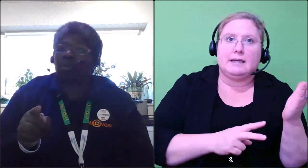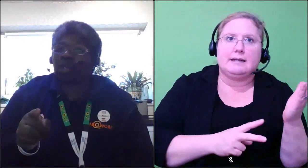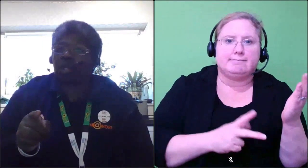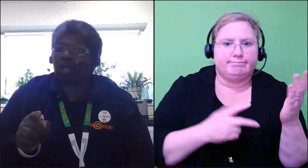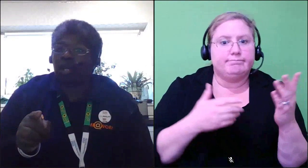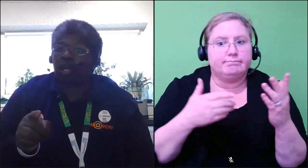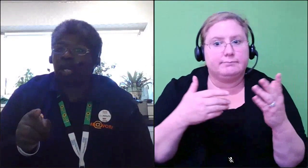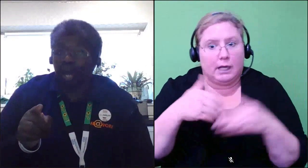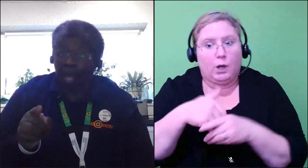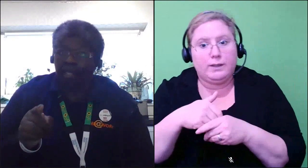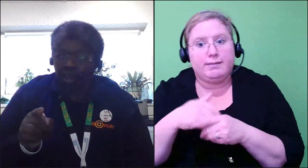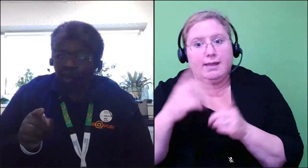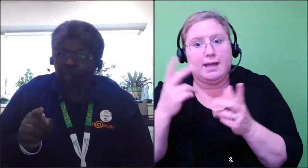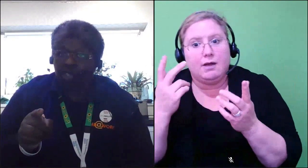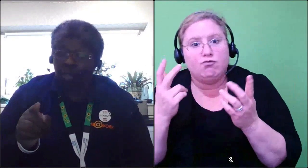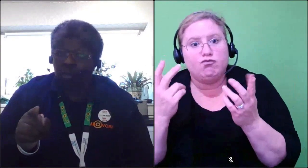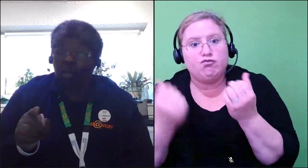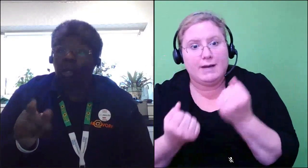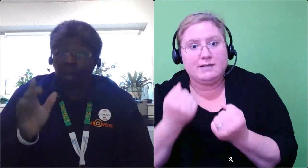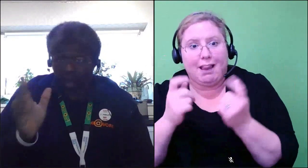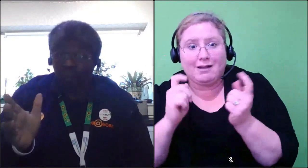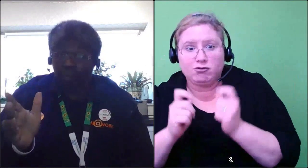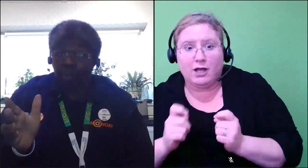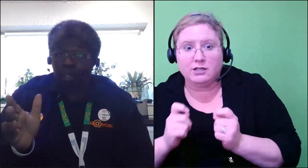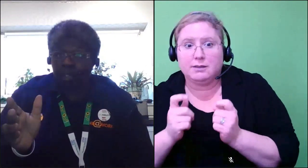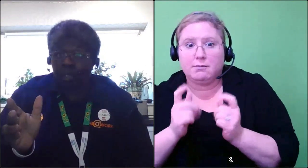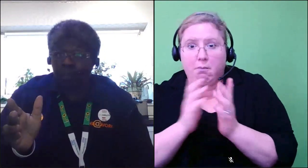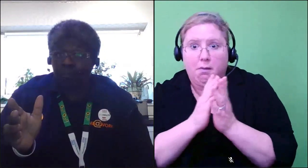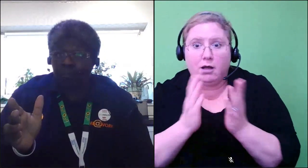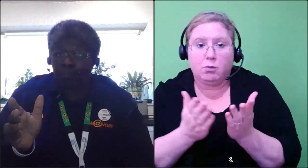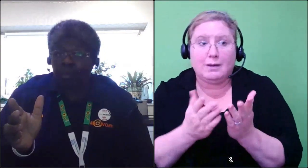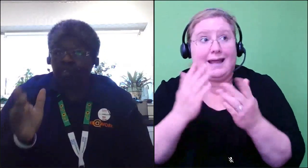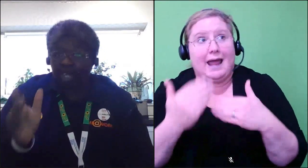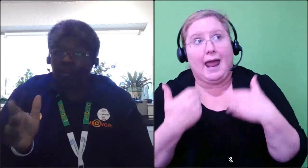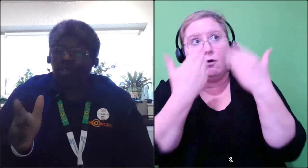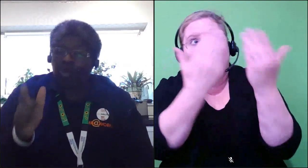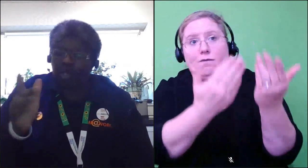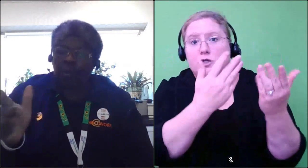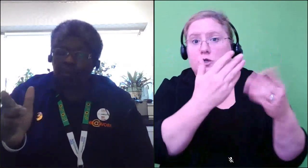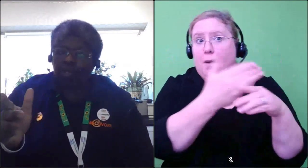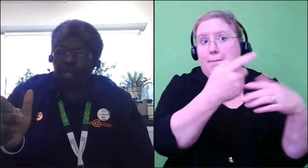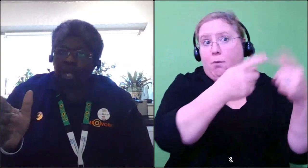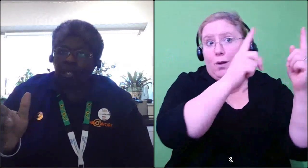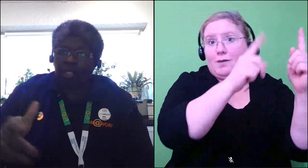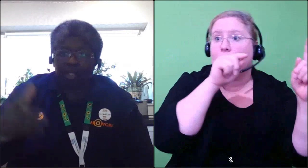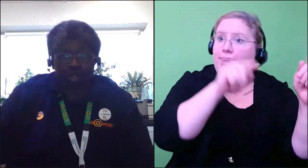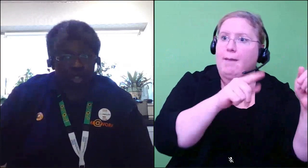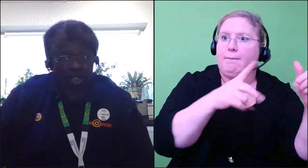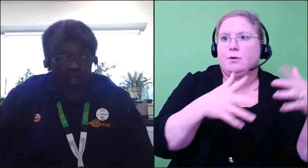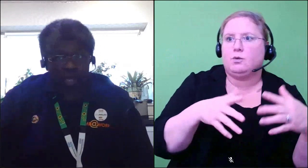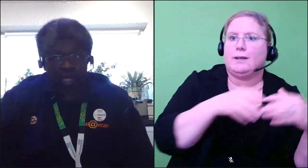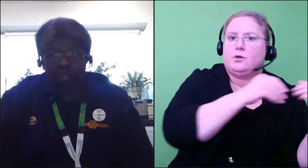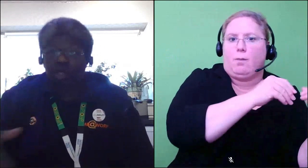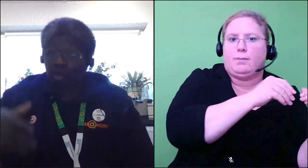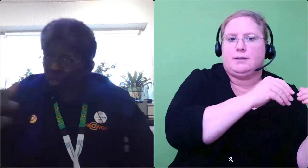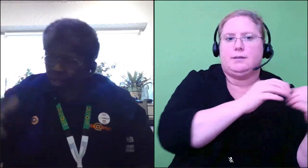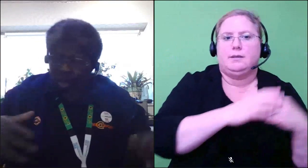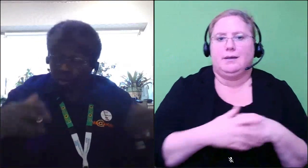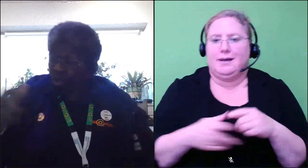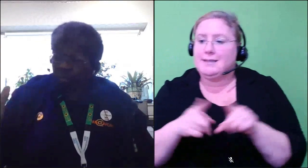passport, get handed over to employers for them to adopt, and as explained, you can alter